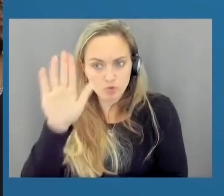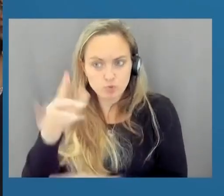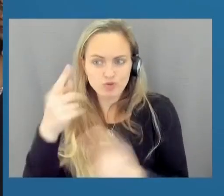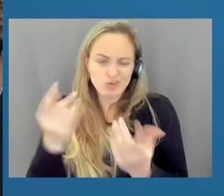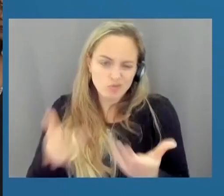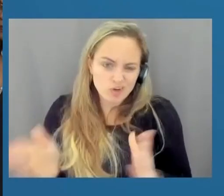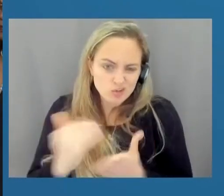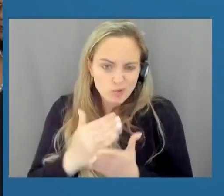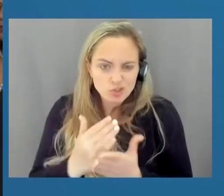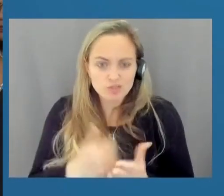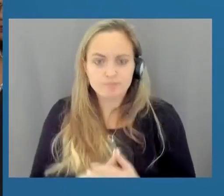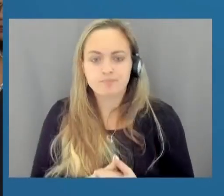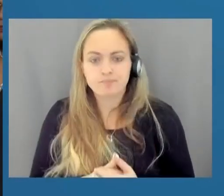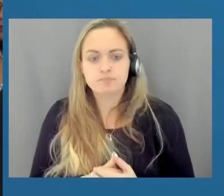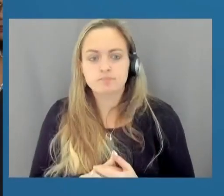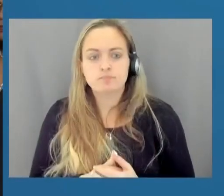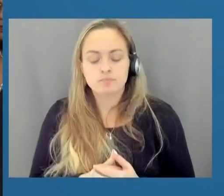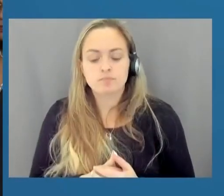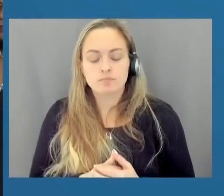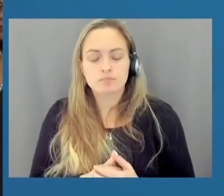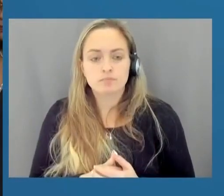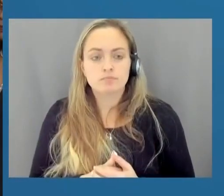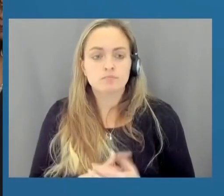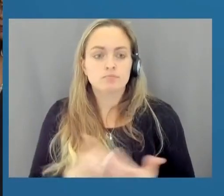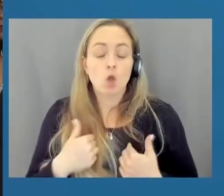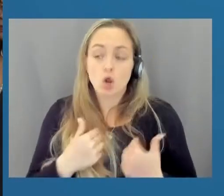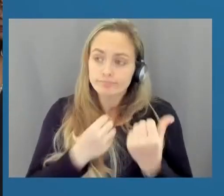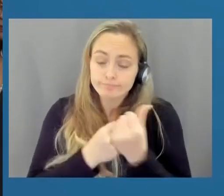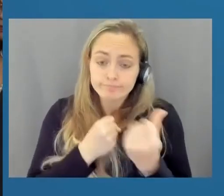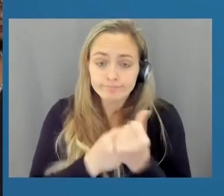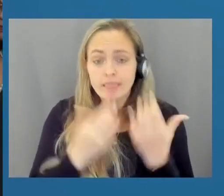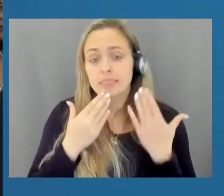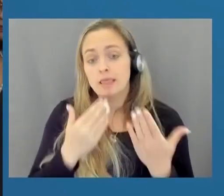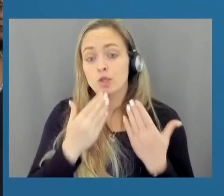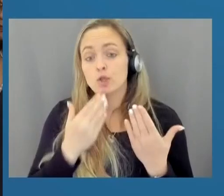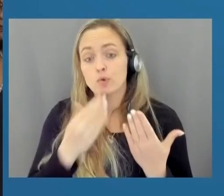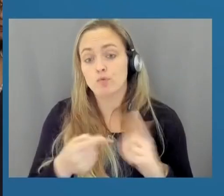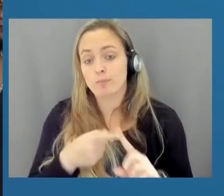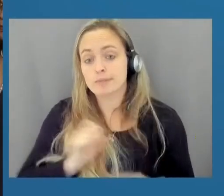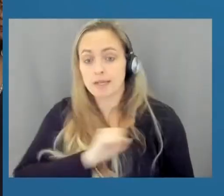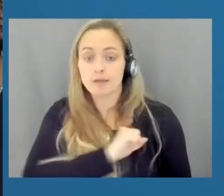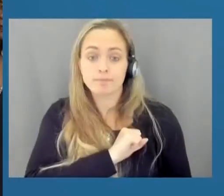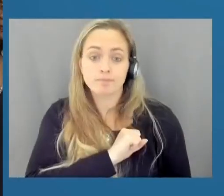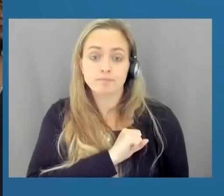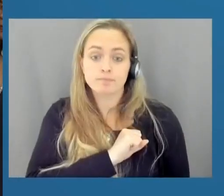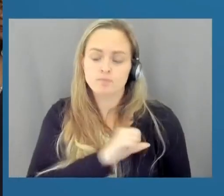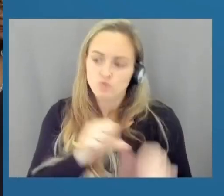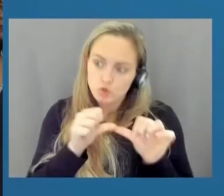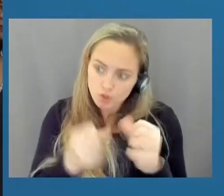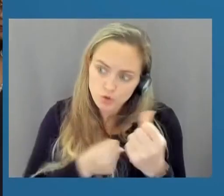Uh, we bring, uh, our greetings and support and thanks on behalf of the Senate for, uh, the continued efforts to reduce gun violence.